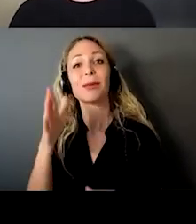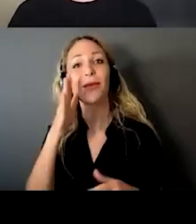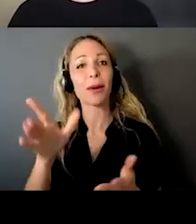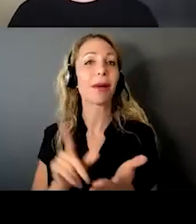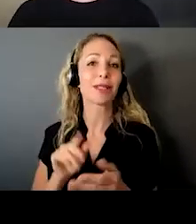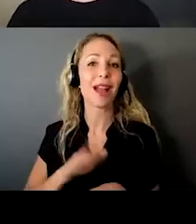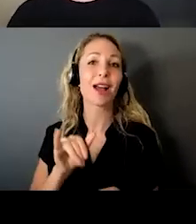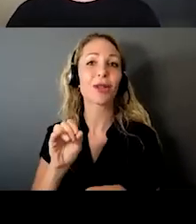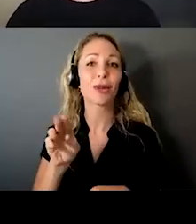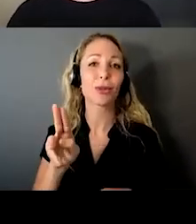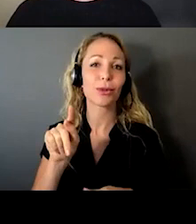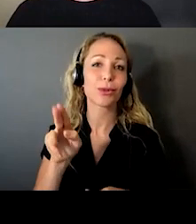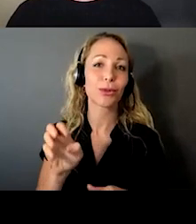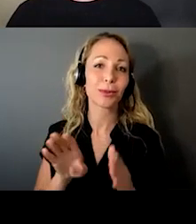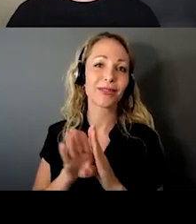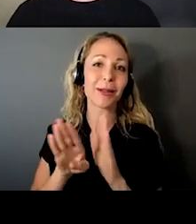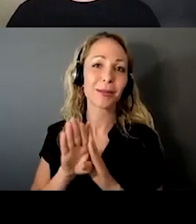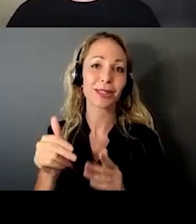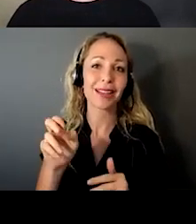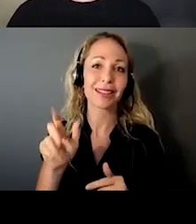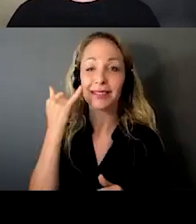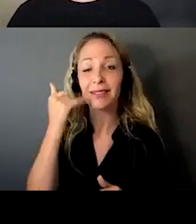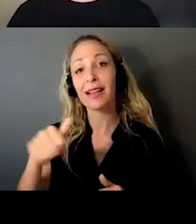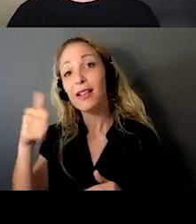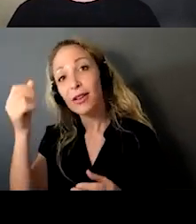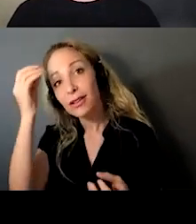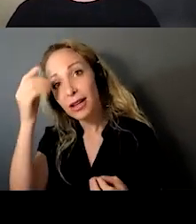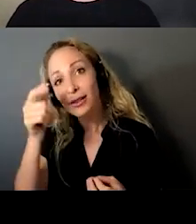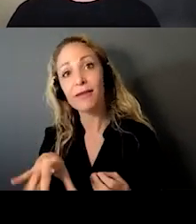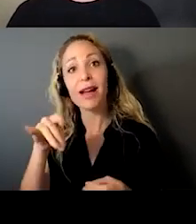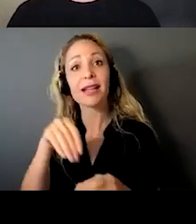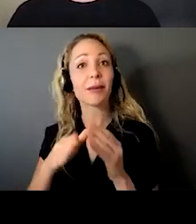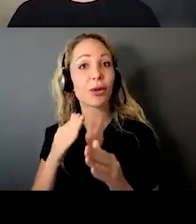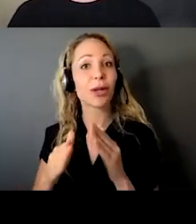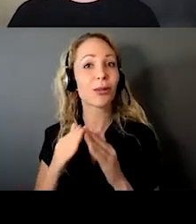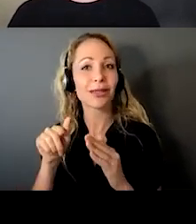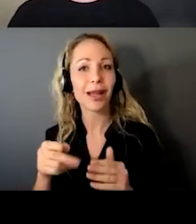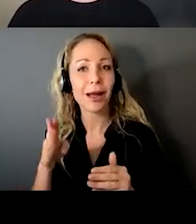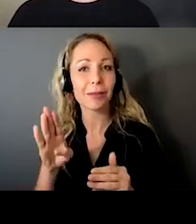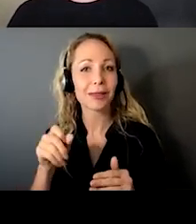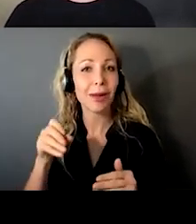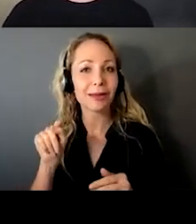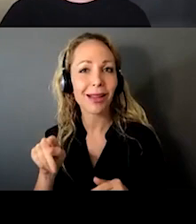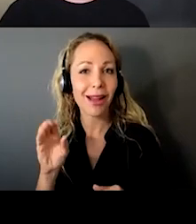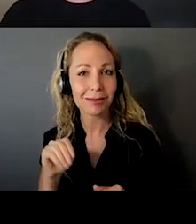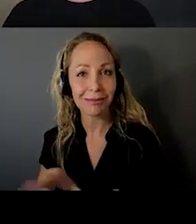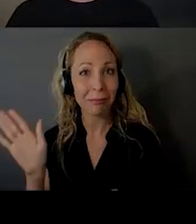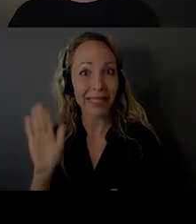YouTUBE DEVELOPER CHANNEL AND IF YOU HAVE QUESTIONS, FIND US IN THE COMMUNITY, COMMUNITY.HUBSPOT.COM. BYE!